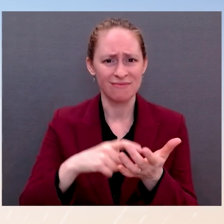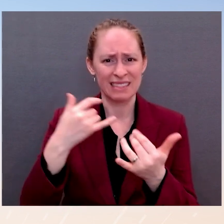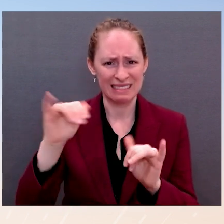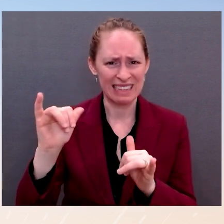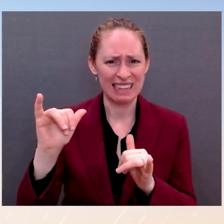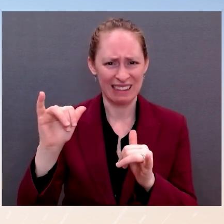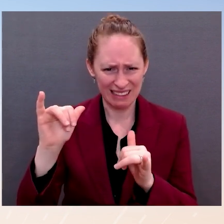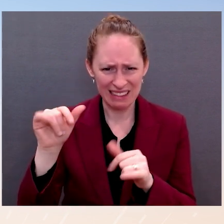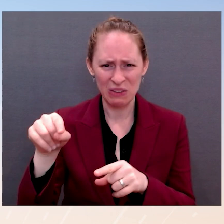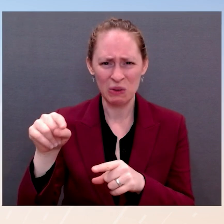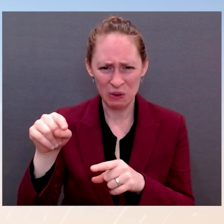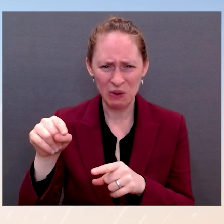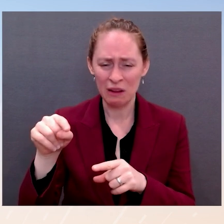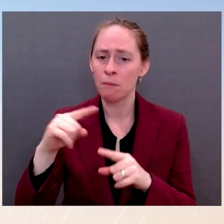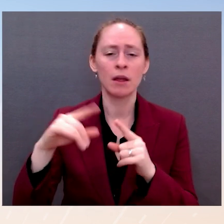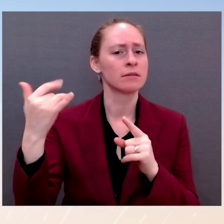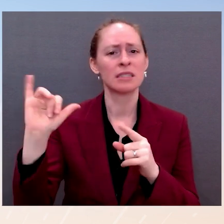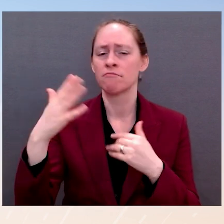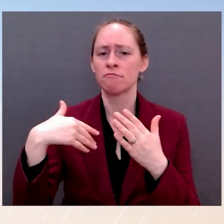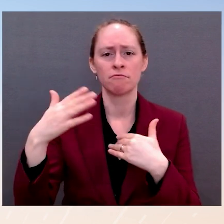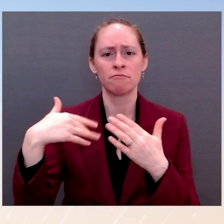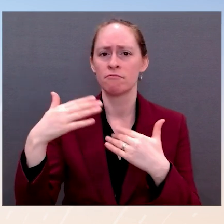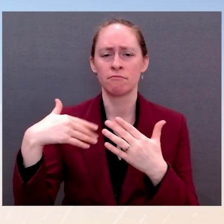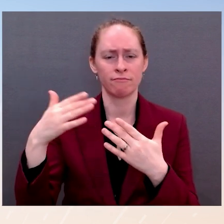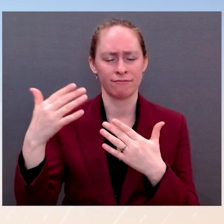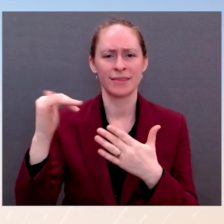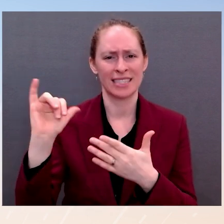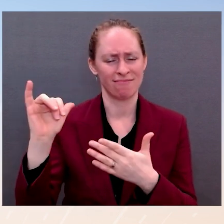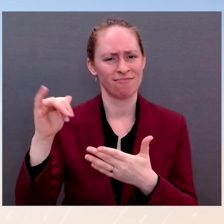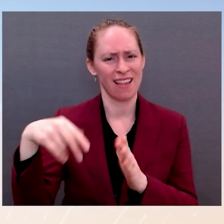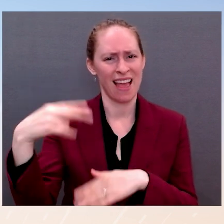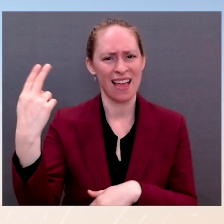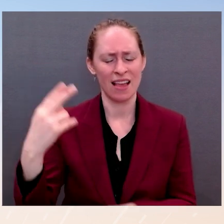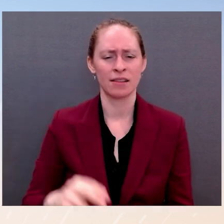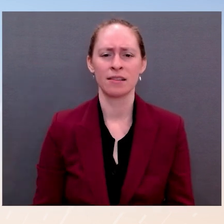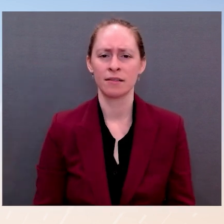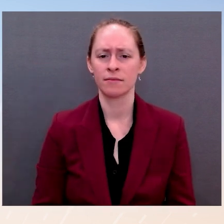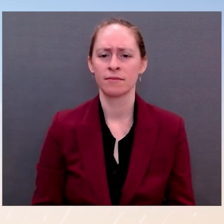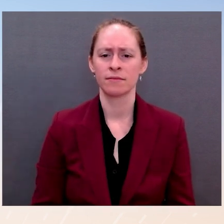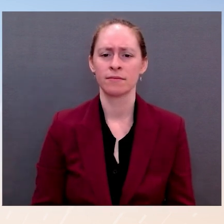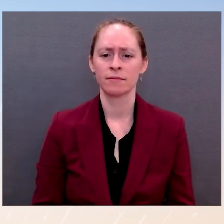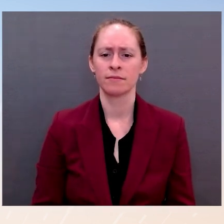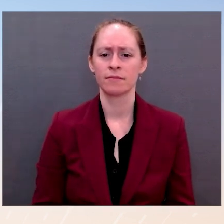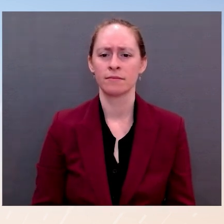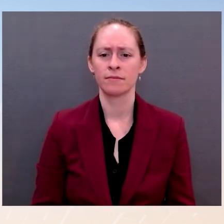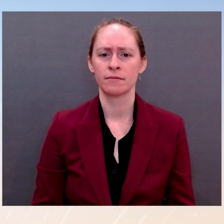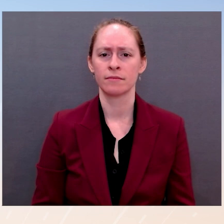And while we look at specific cancer types, we find that black people have the highest mortality rates